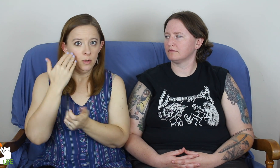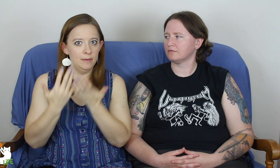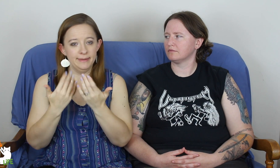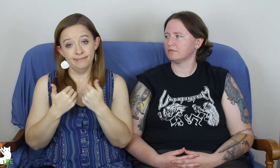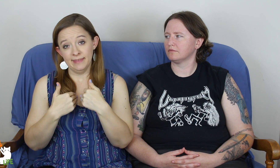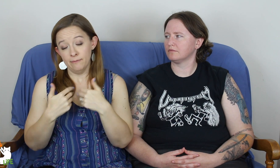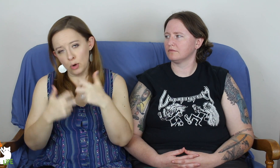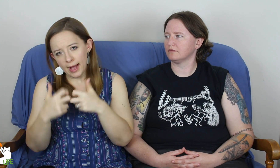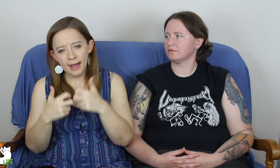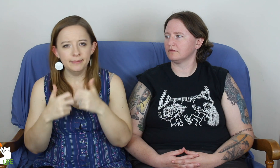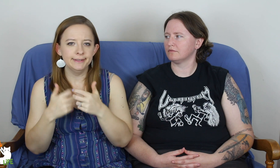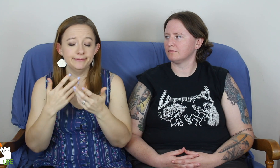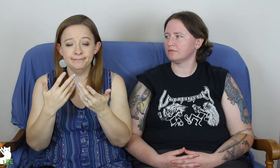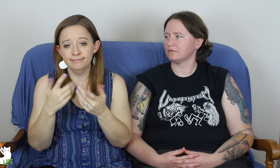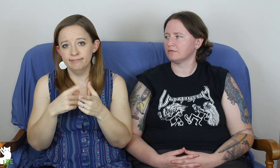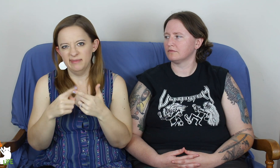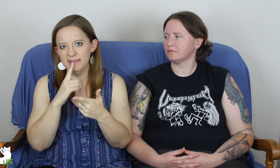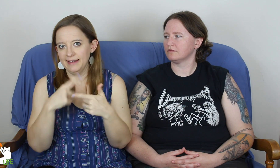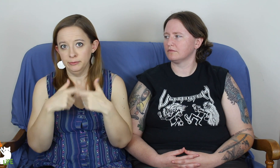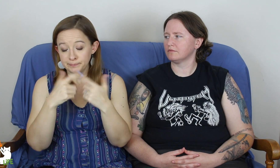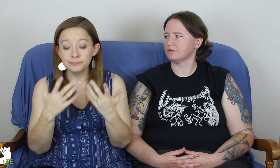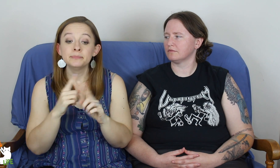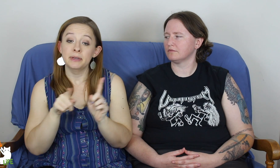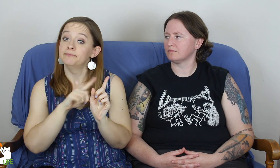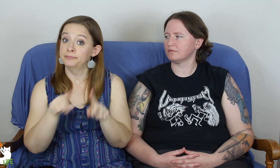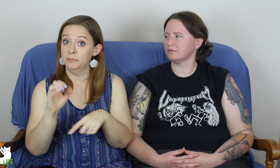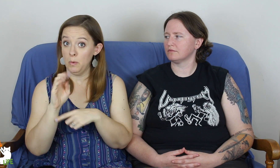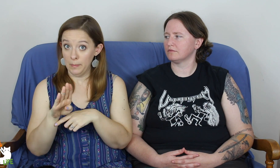You never know, there could be issues and then we'd have to put it on hold.